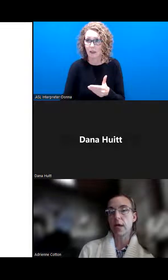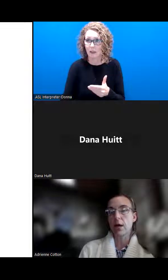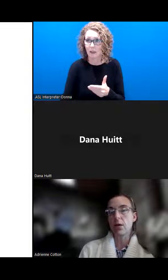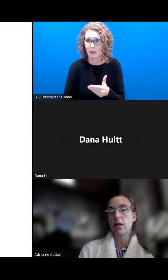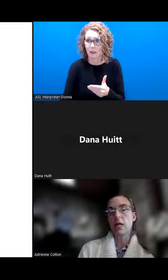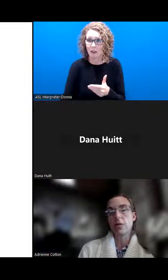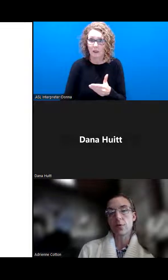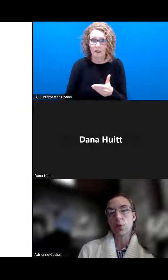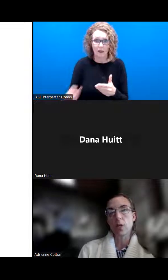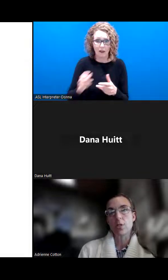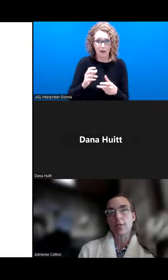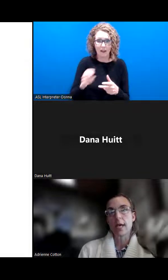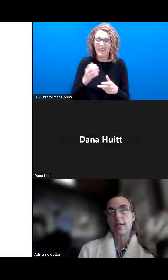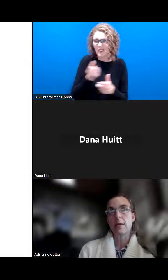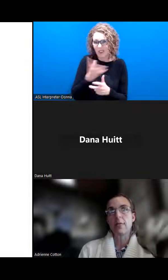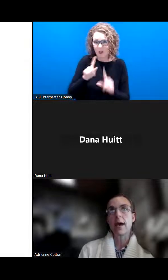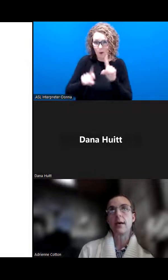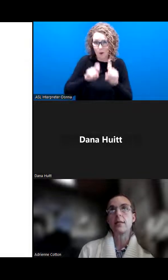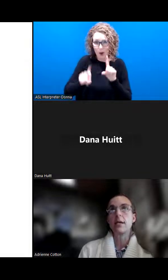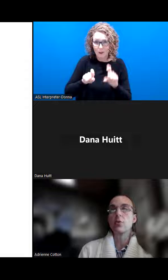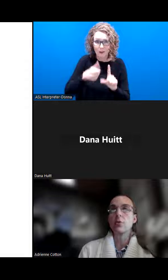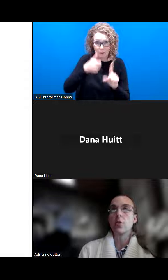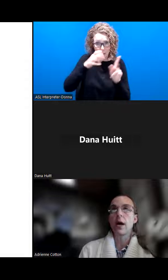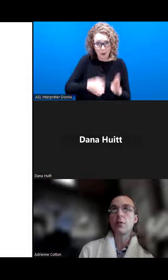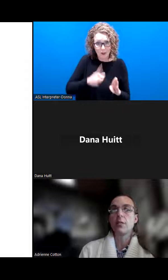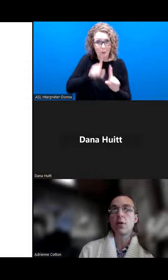at that time. And at the time, 15 years ago, I was only earn